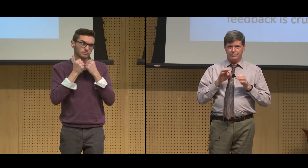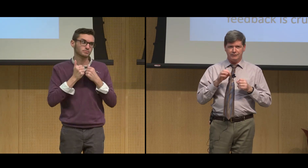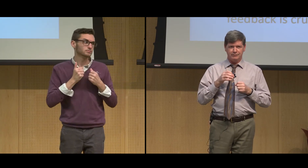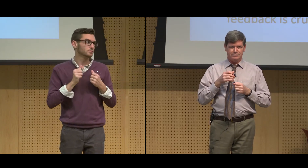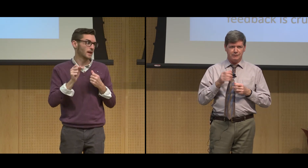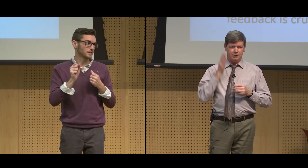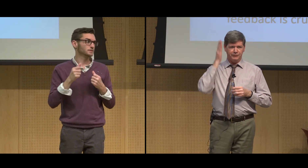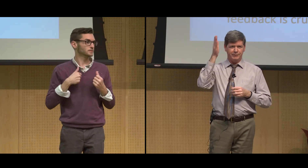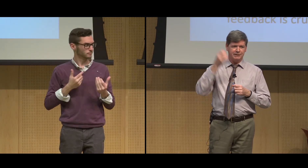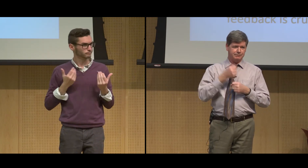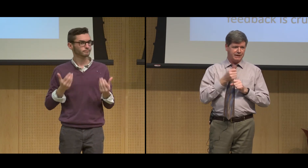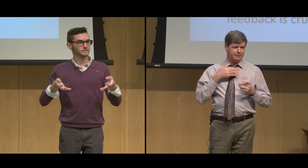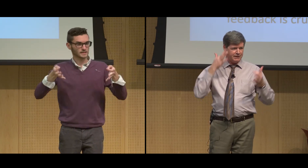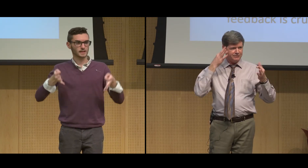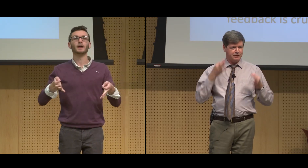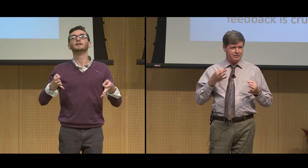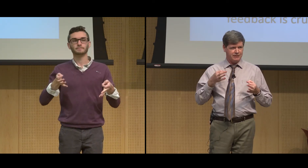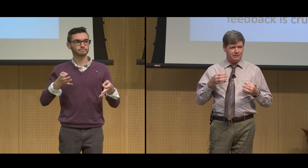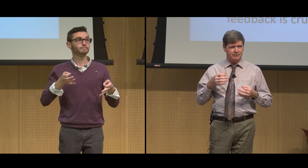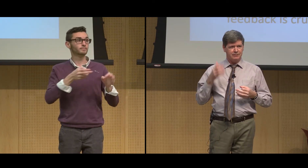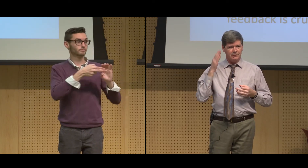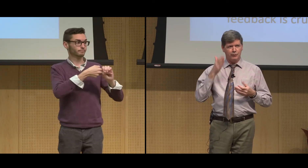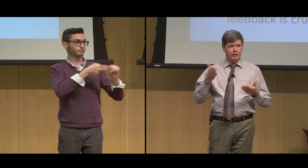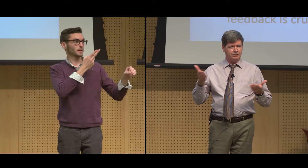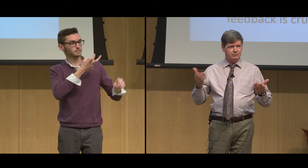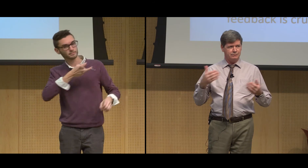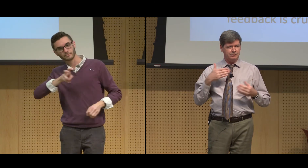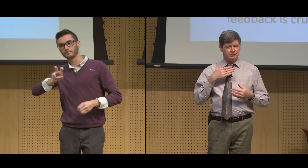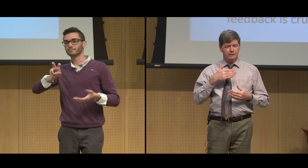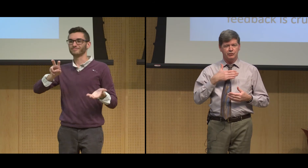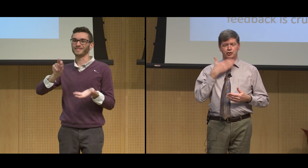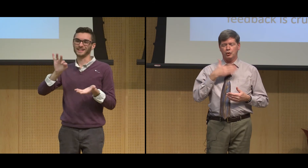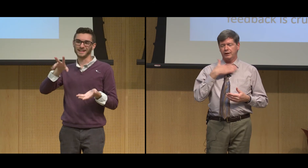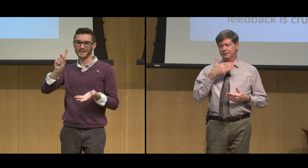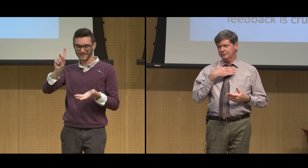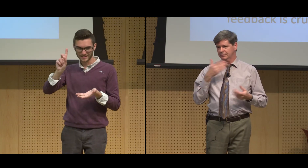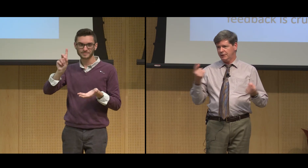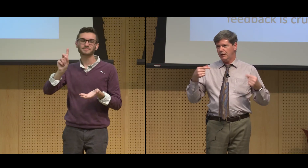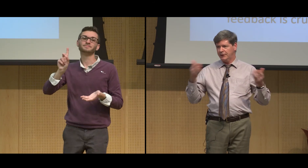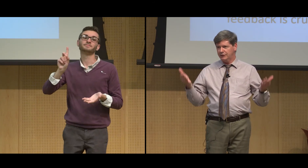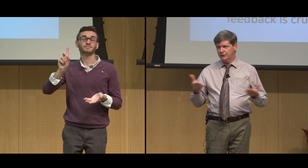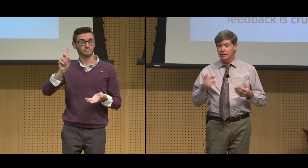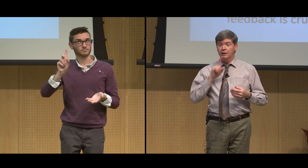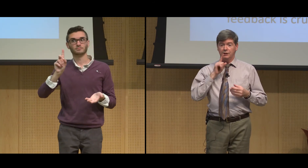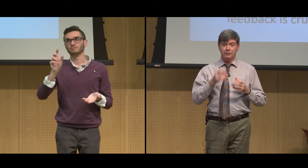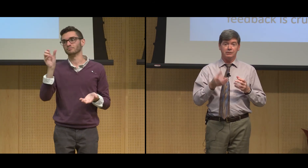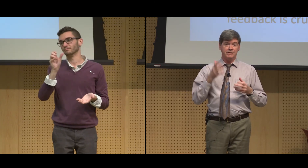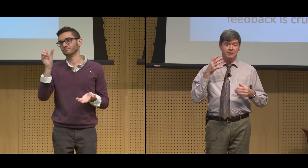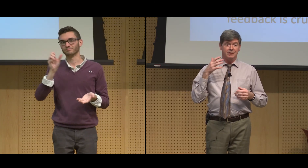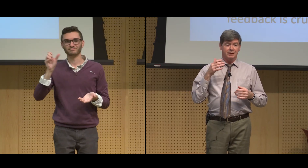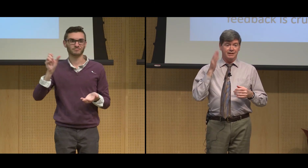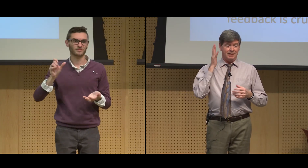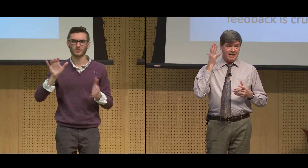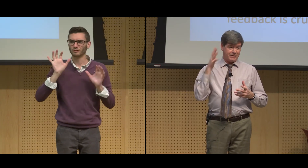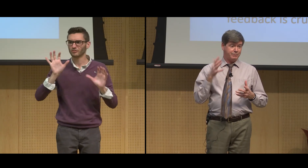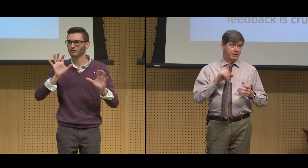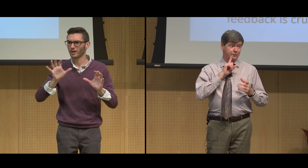and important in ultimately making my decision that I would enjoy coming here, and it certainly has been